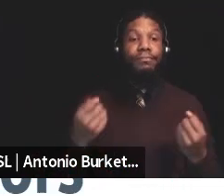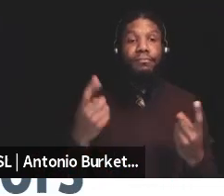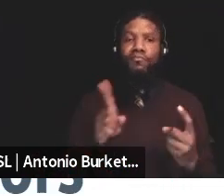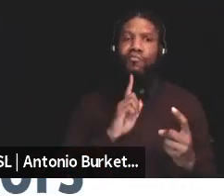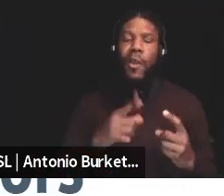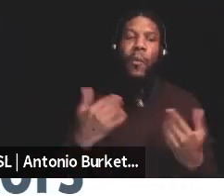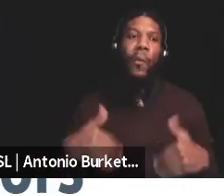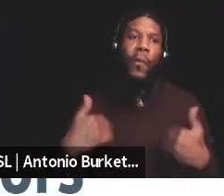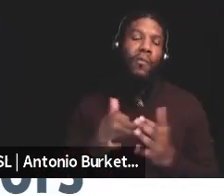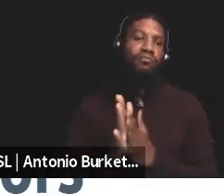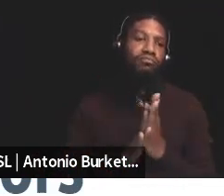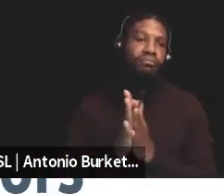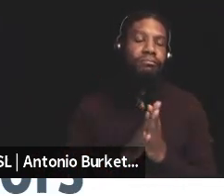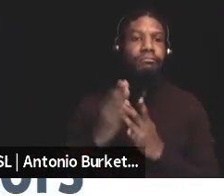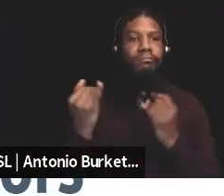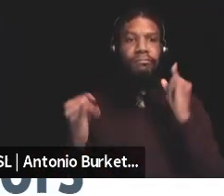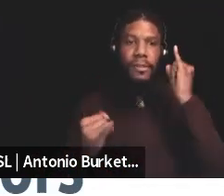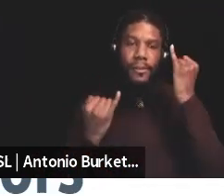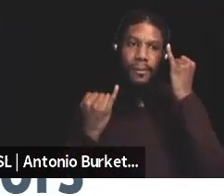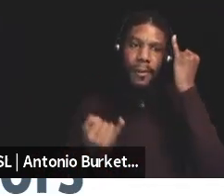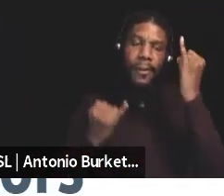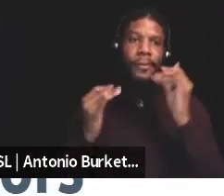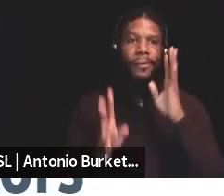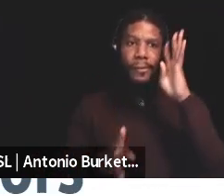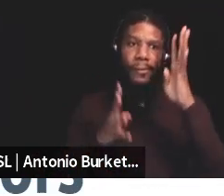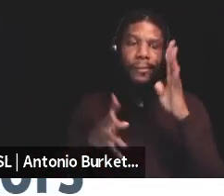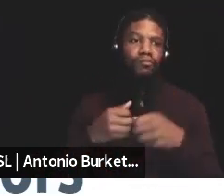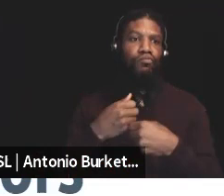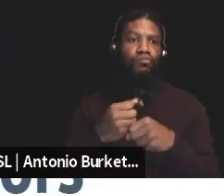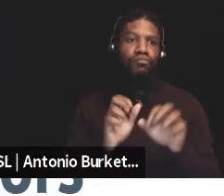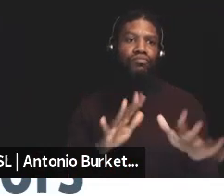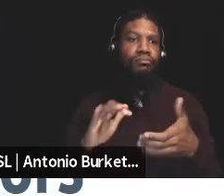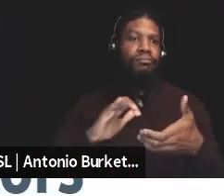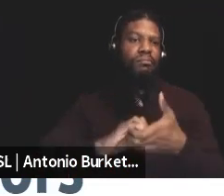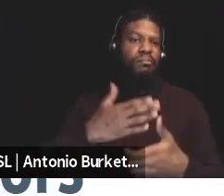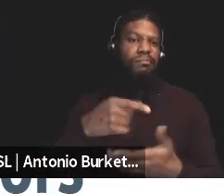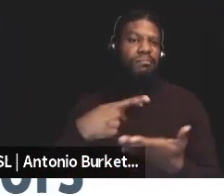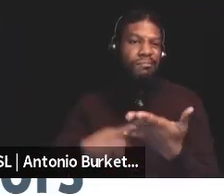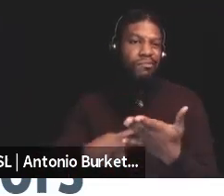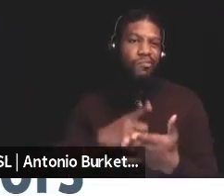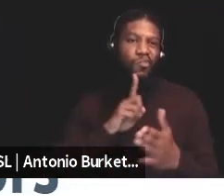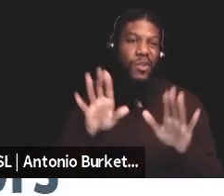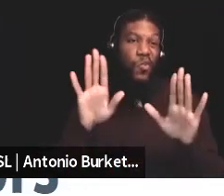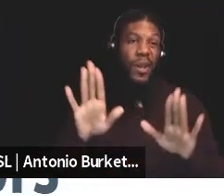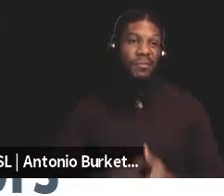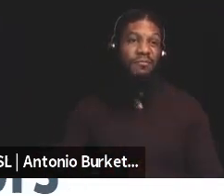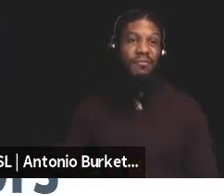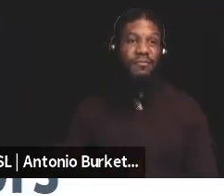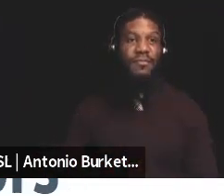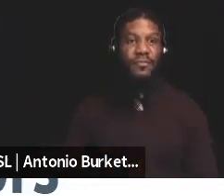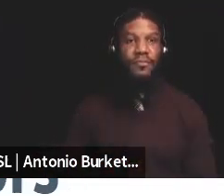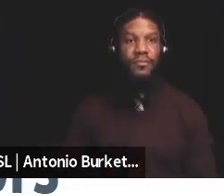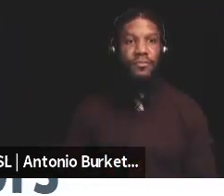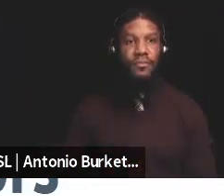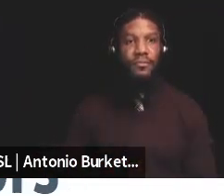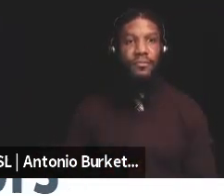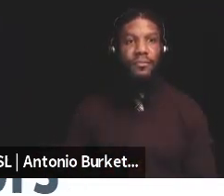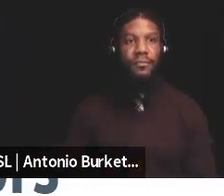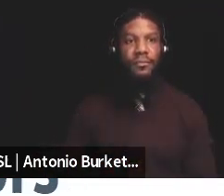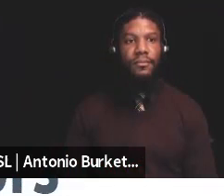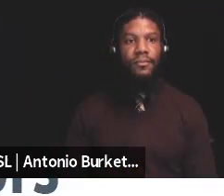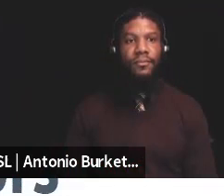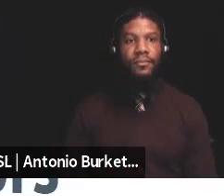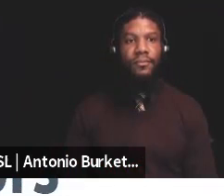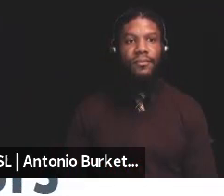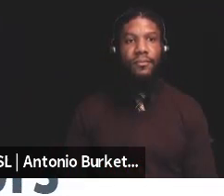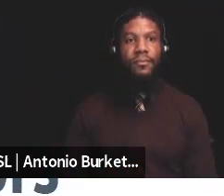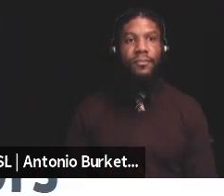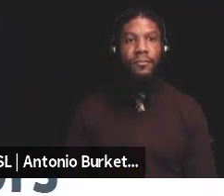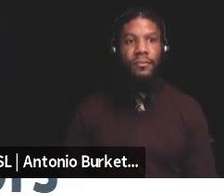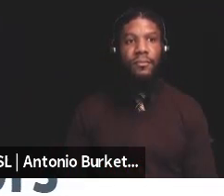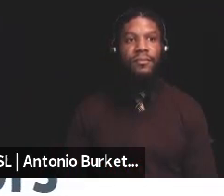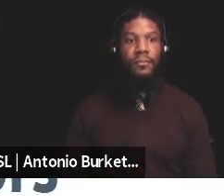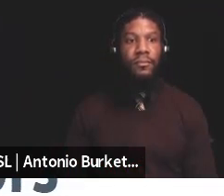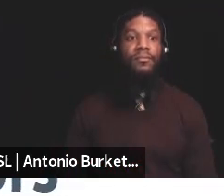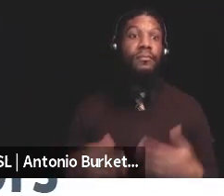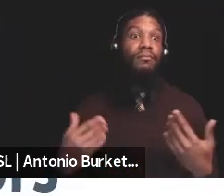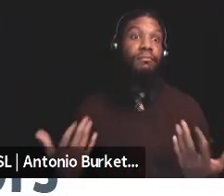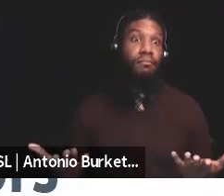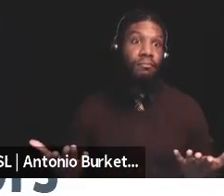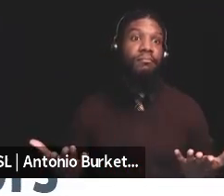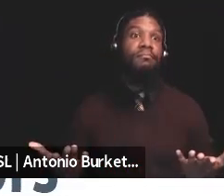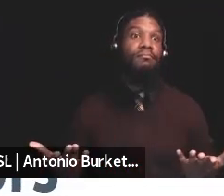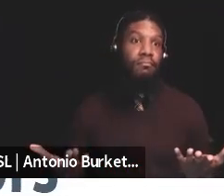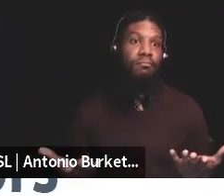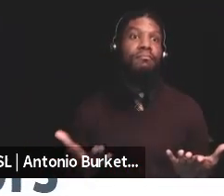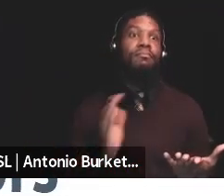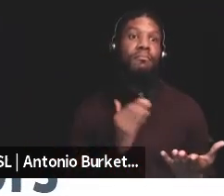to generate ideas, collaborate, and discuss. [Elle] So our center was really lucky in that